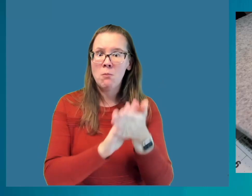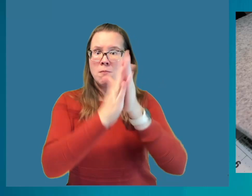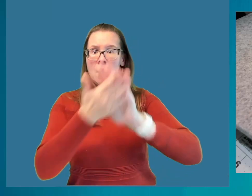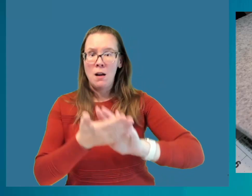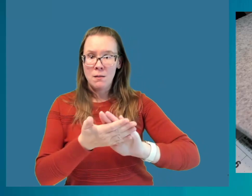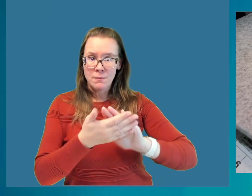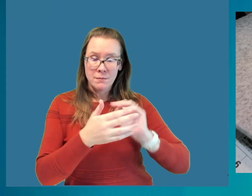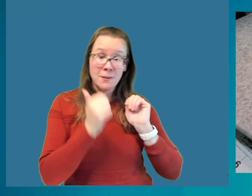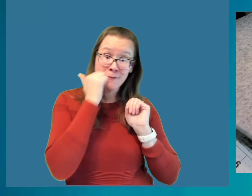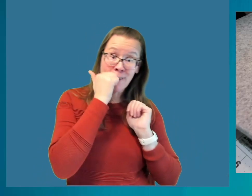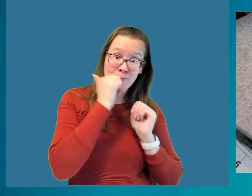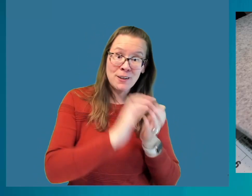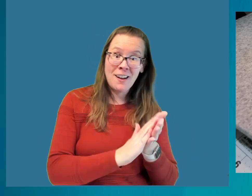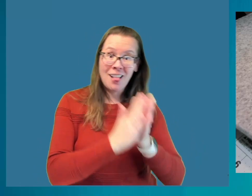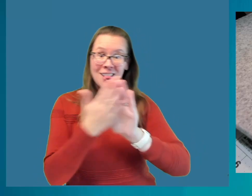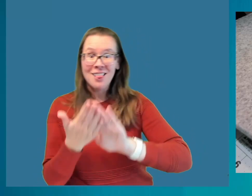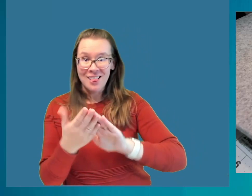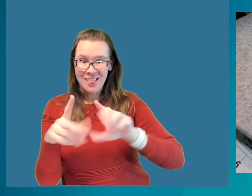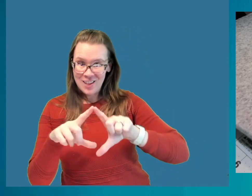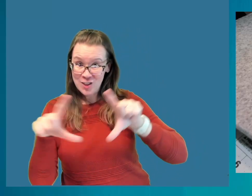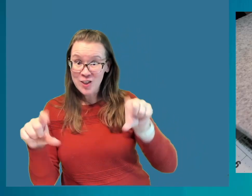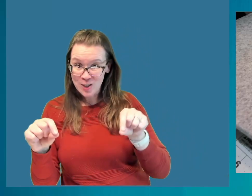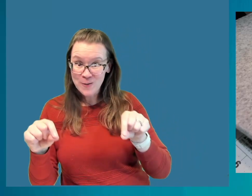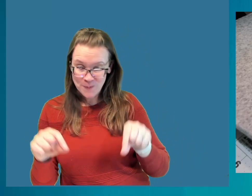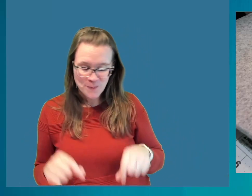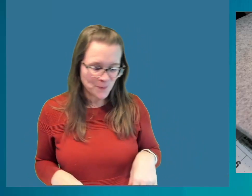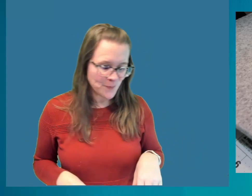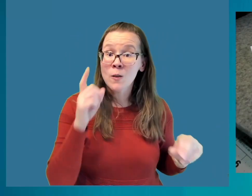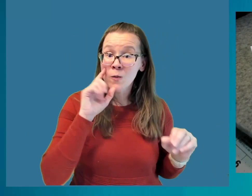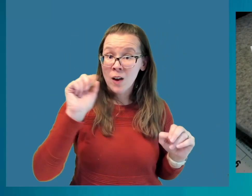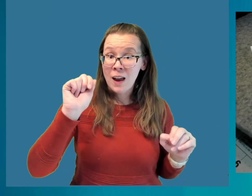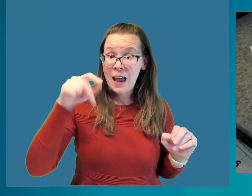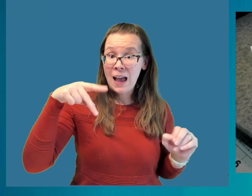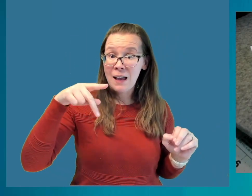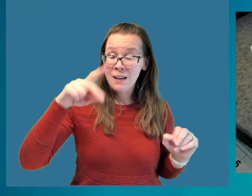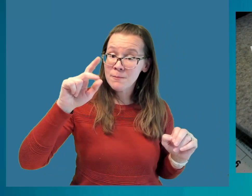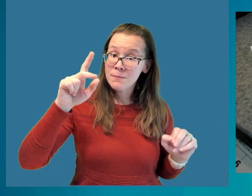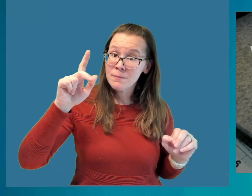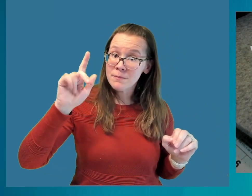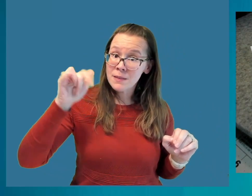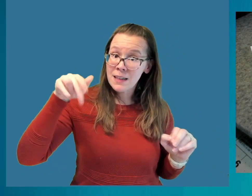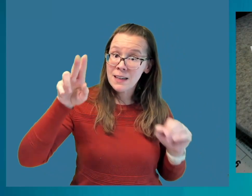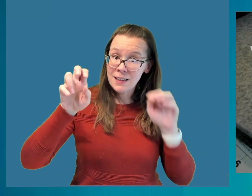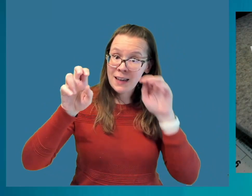the goal of the tutorial is more about showing you how to create the actual postcard than